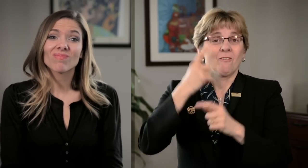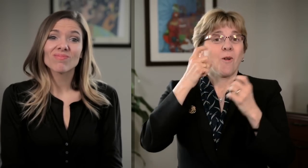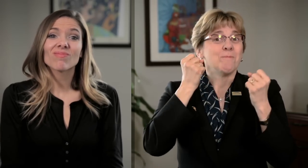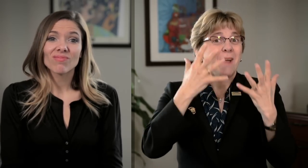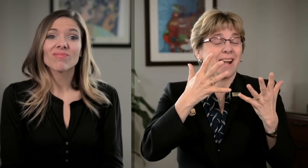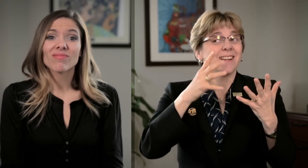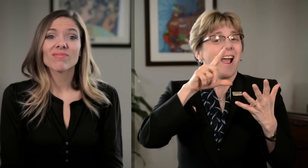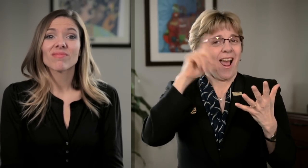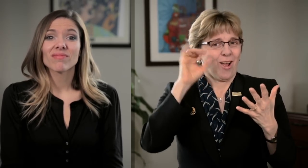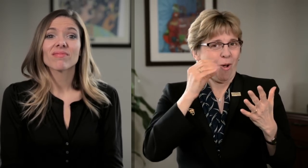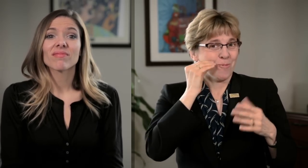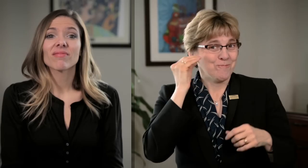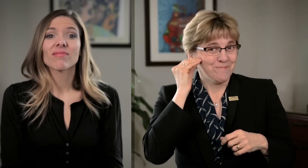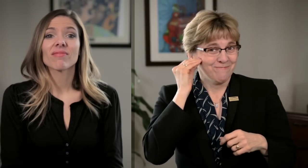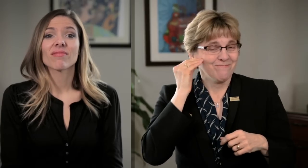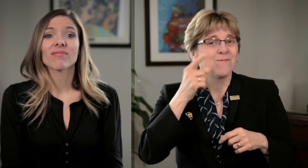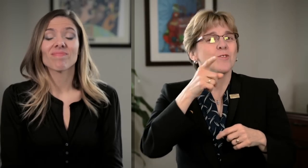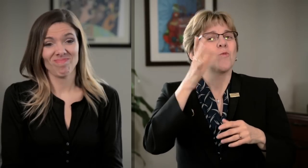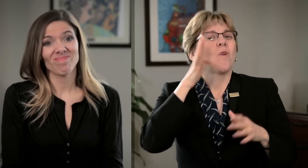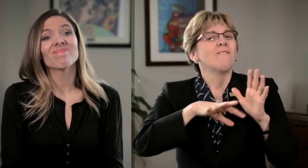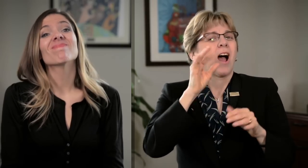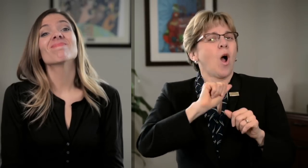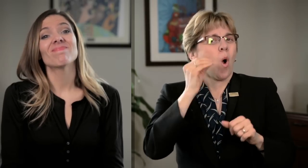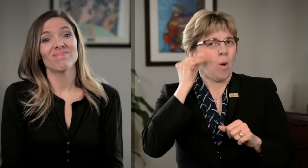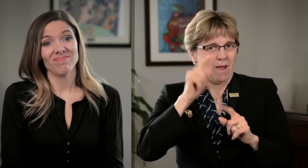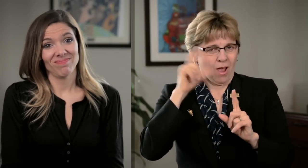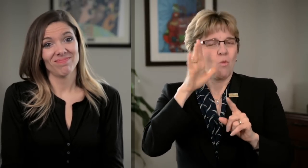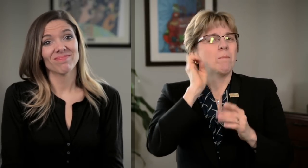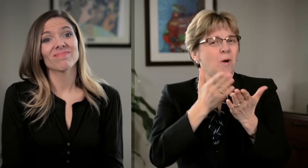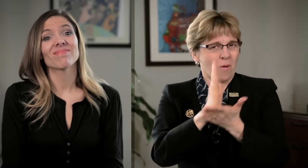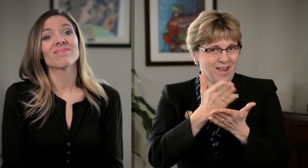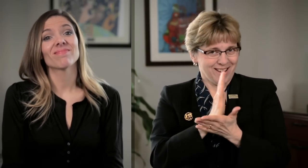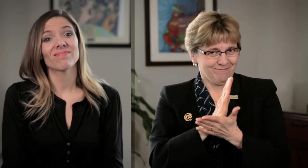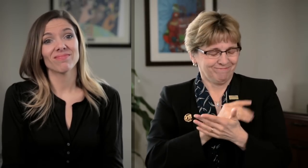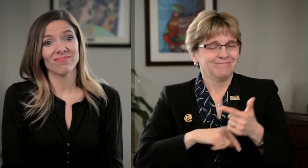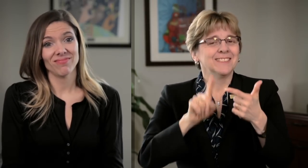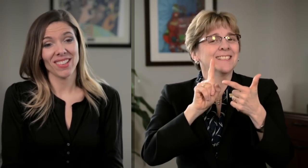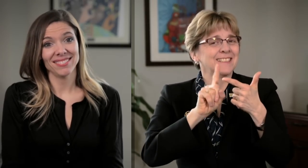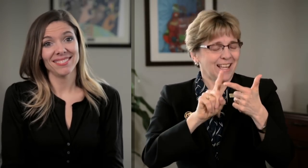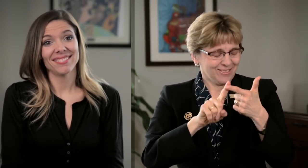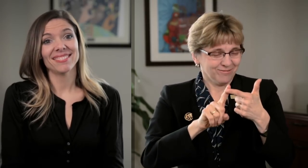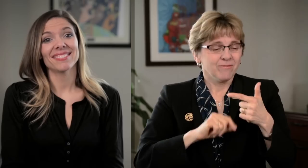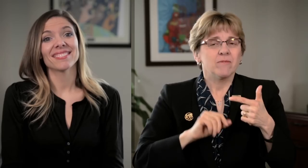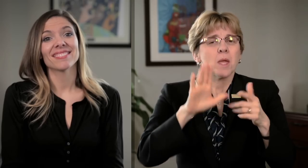For many, Gallaudet is home. You will find a home at Gallaudet. You will be all right. Secondly...